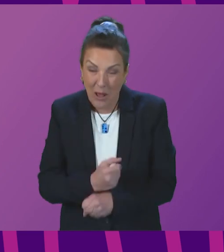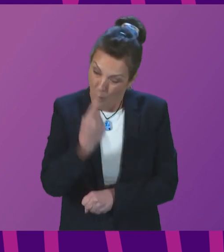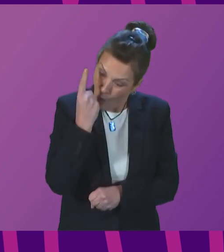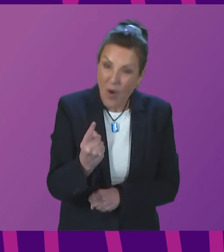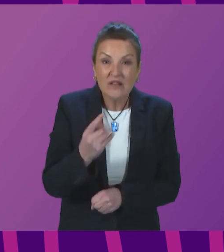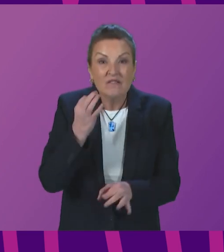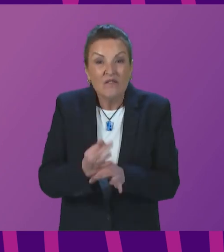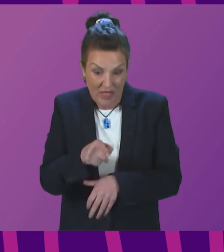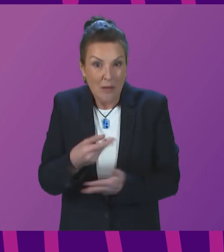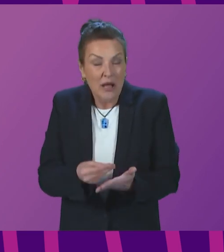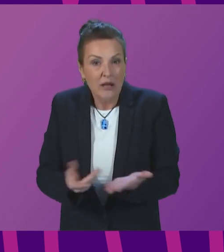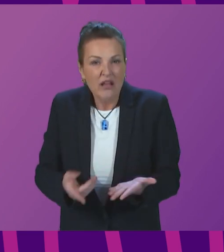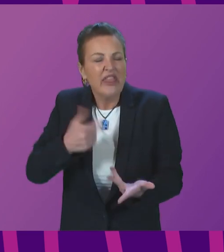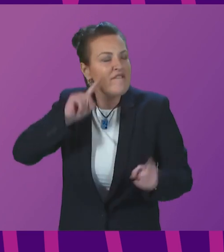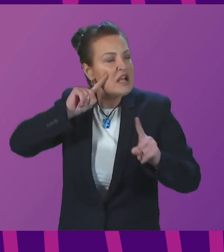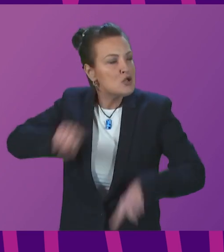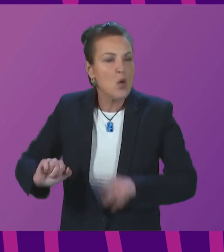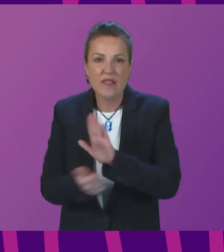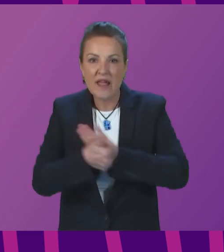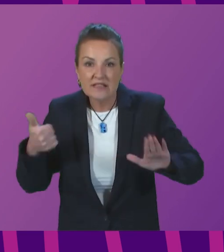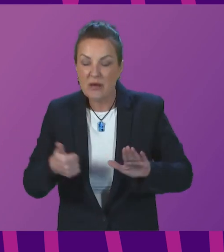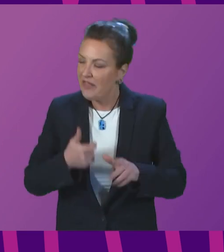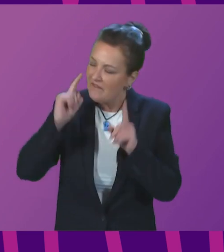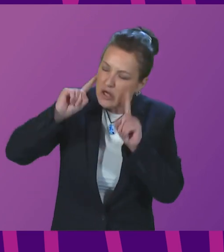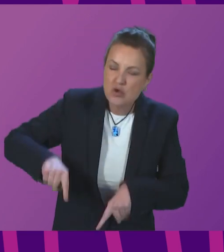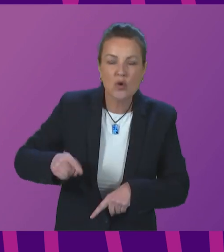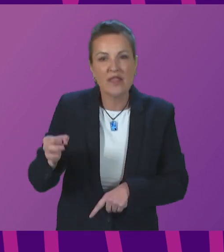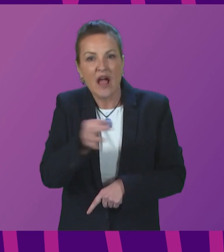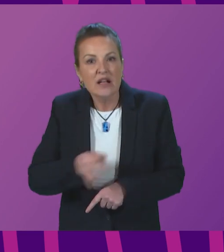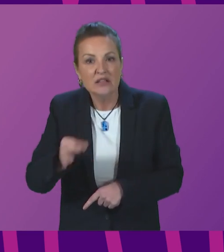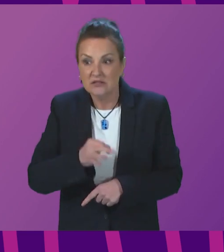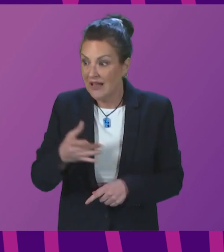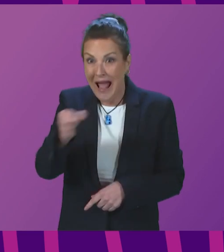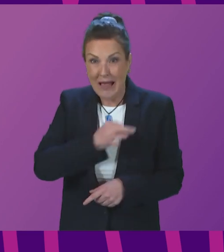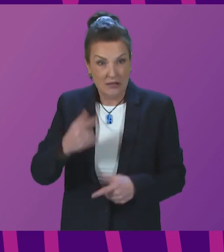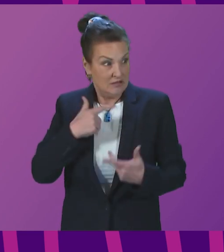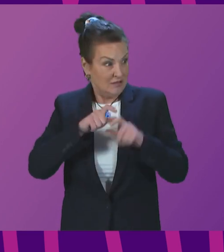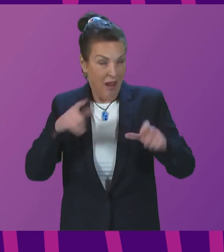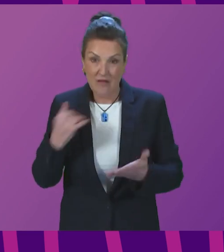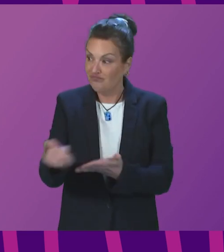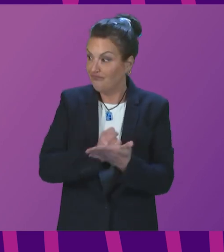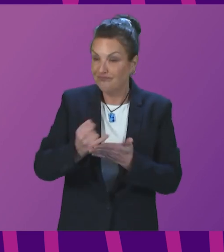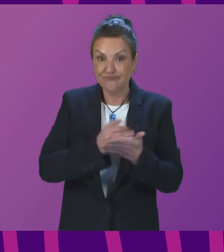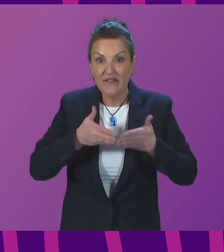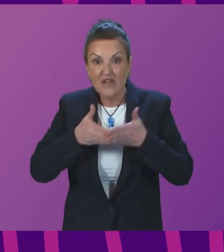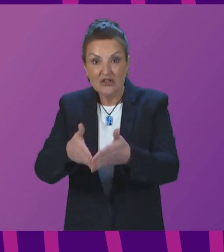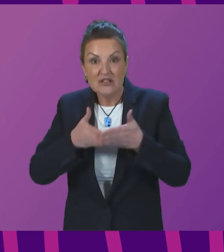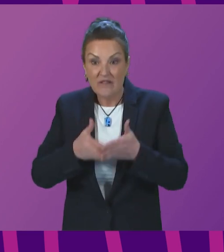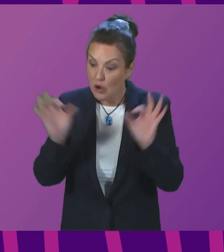It has ignored the experts, and islanders remain stuck with a rotten ferry service and no sign of improvement.